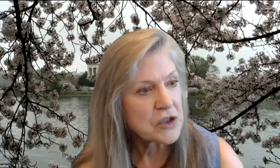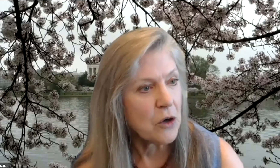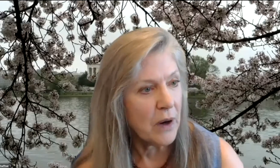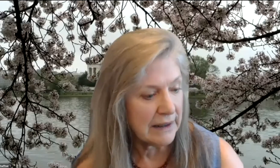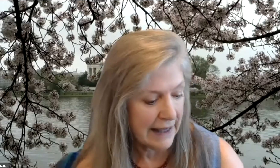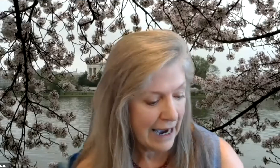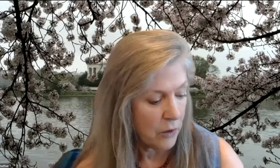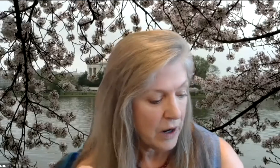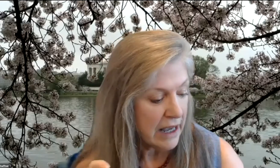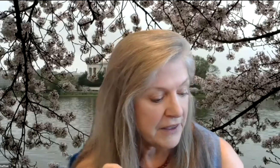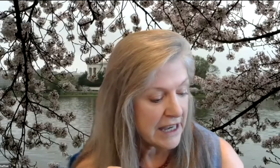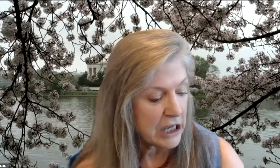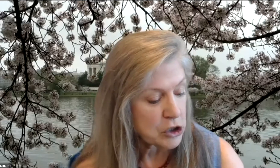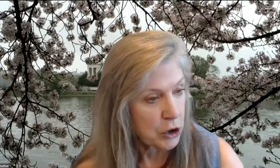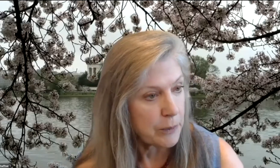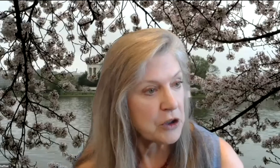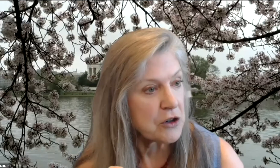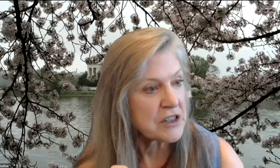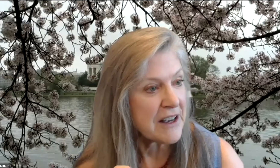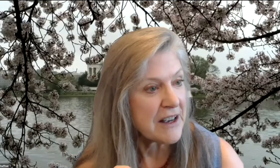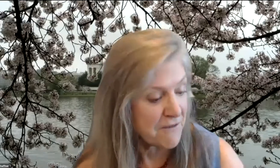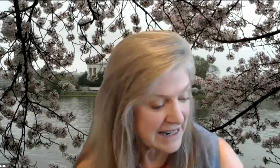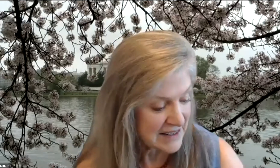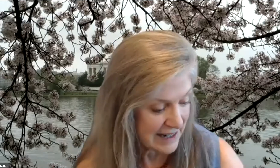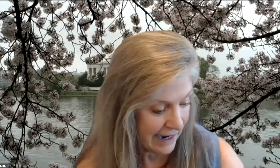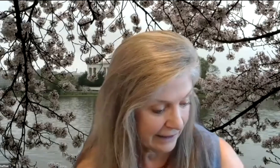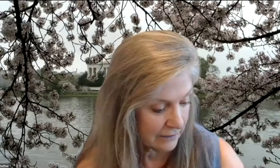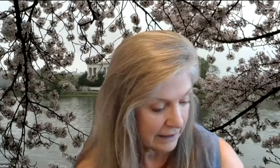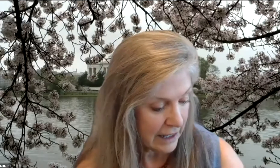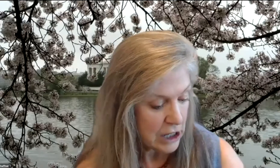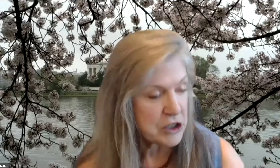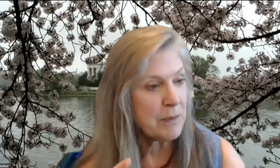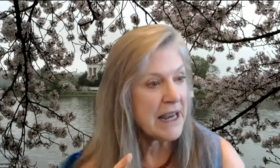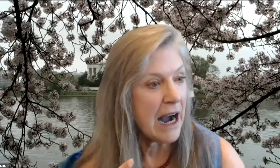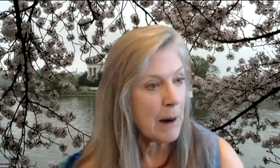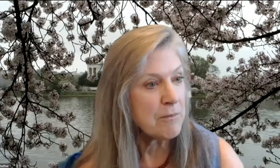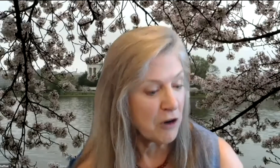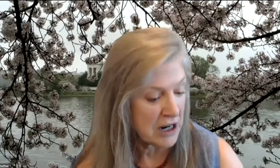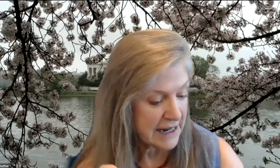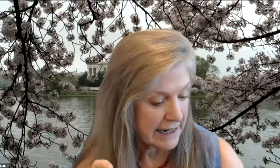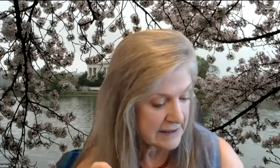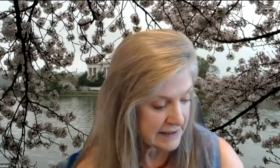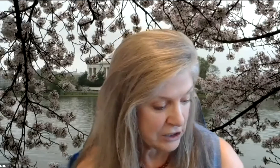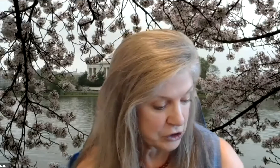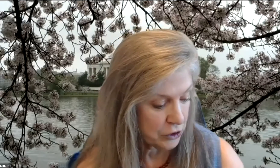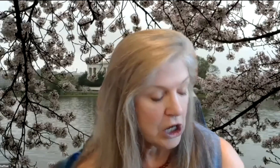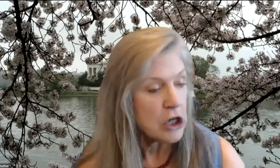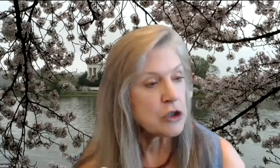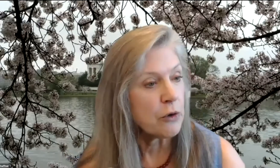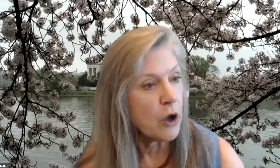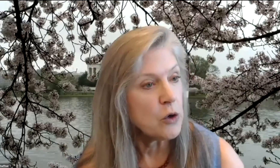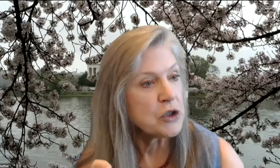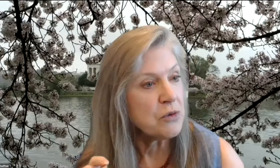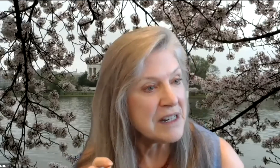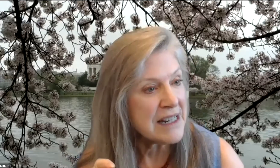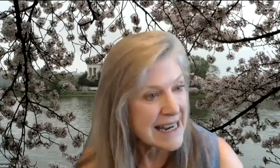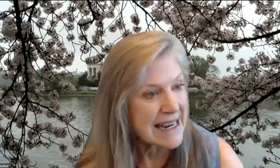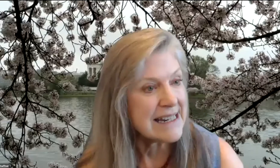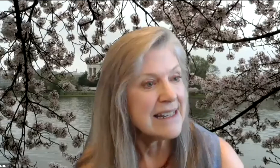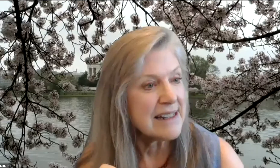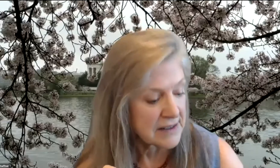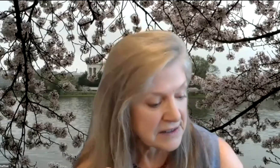also allow the interpreter’s face tile to be up front and center so those who need to